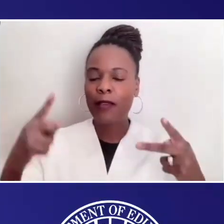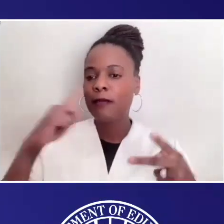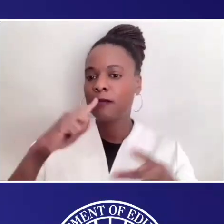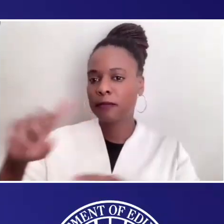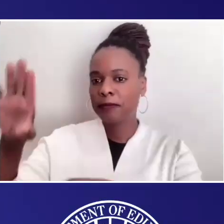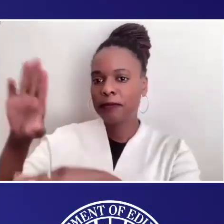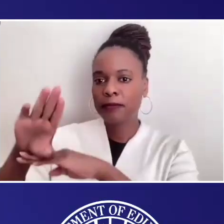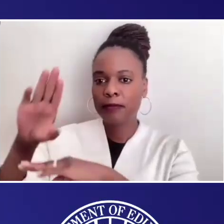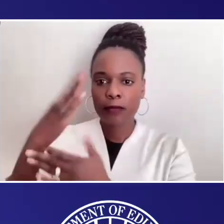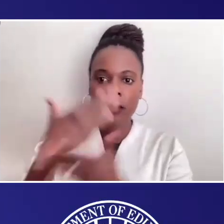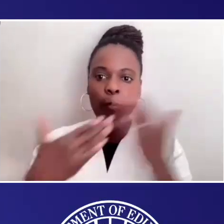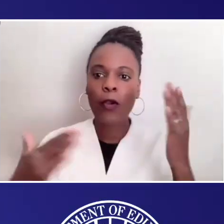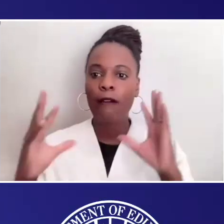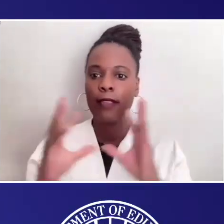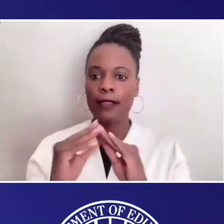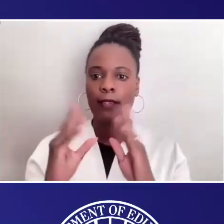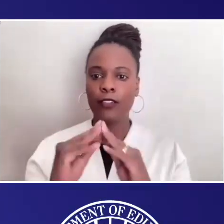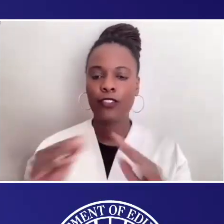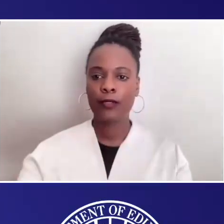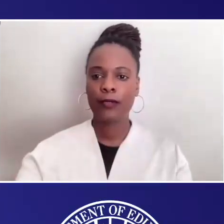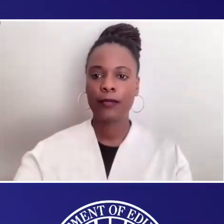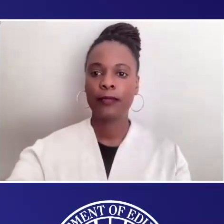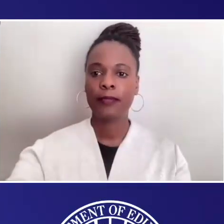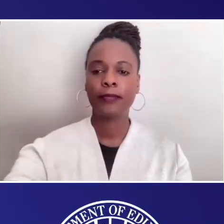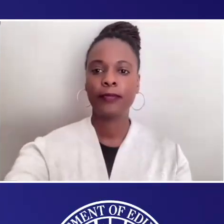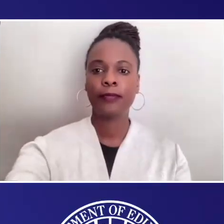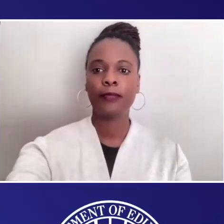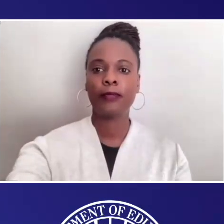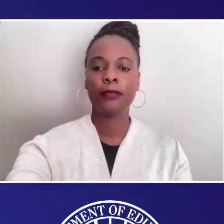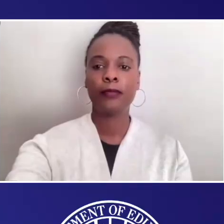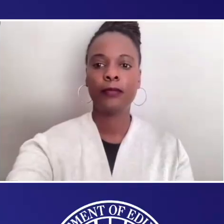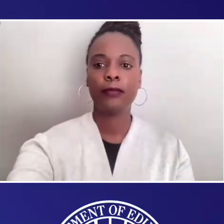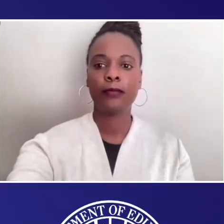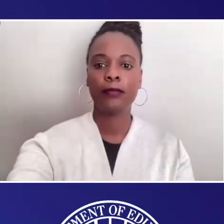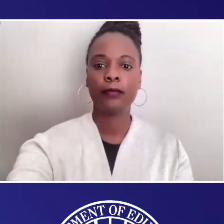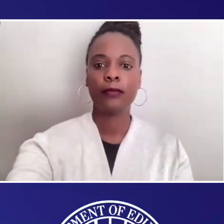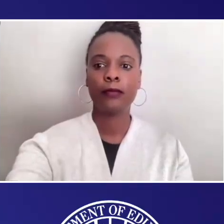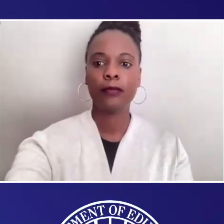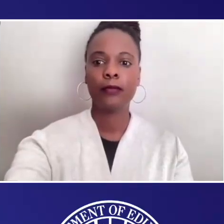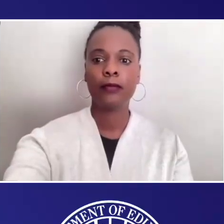today's session. With no cards up --